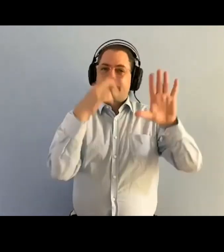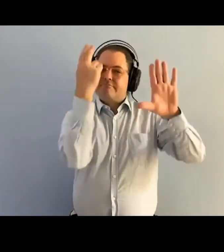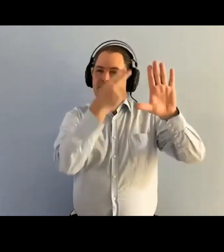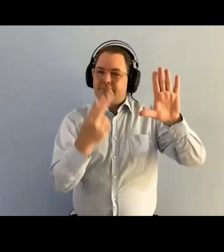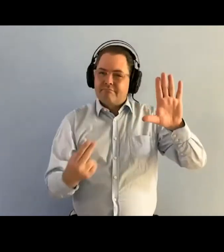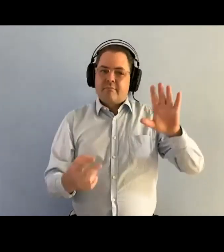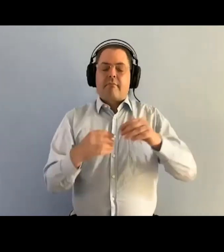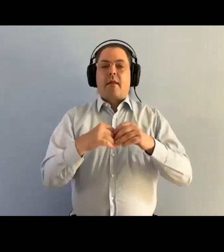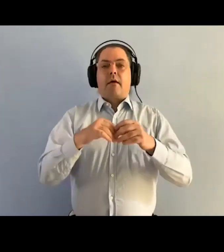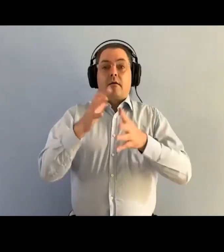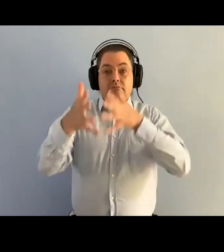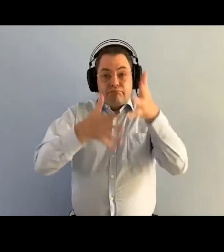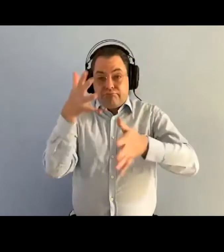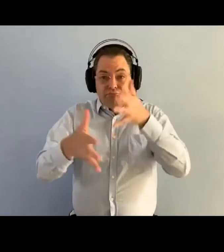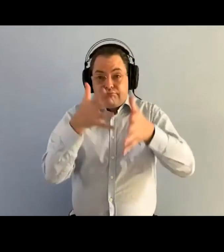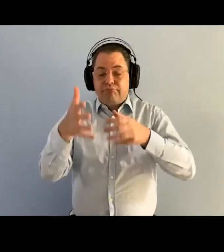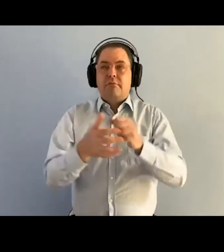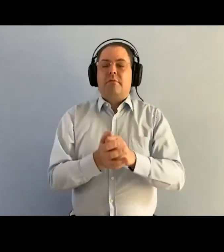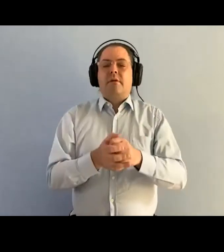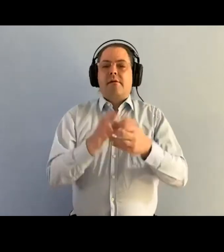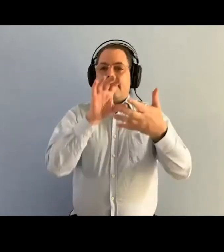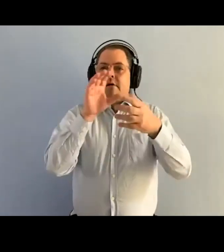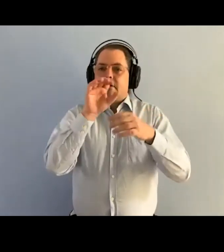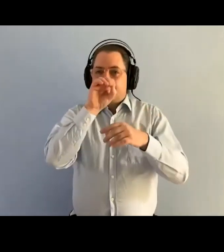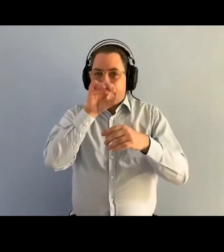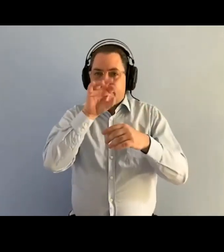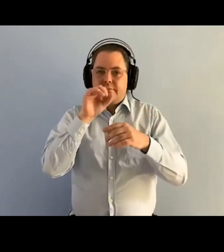run various IASC materials.